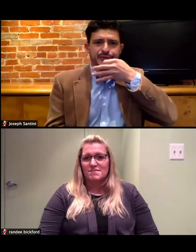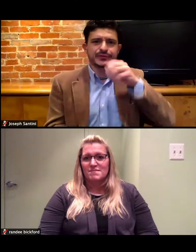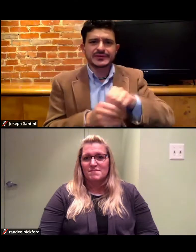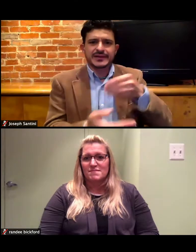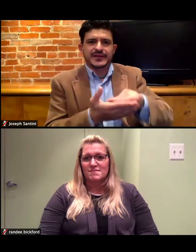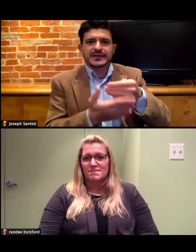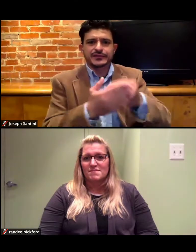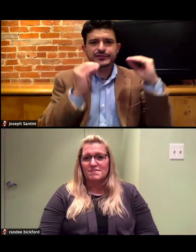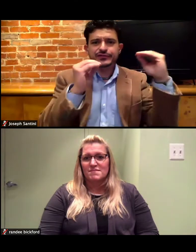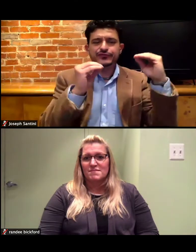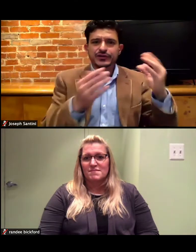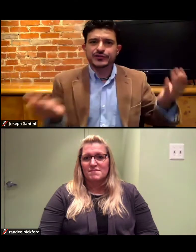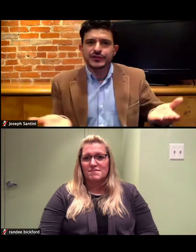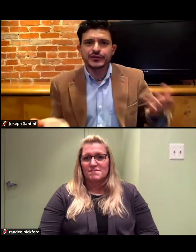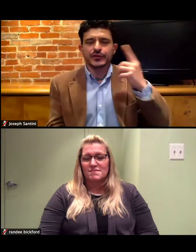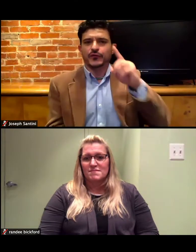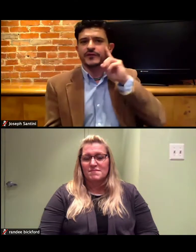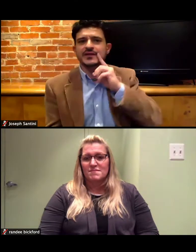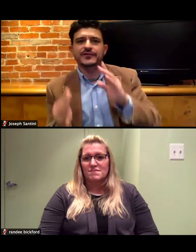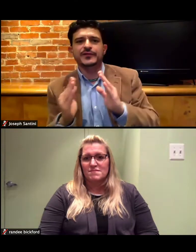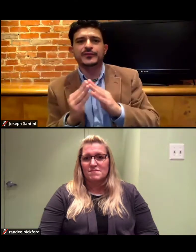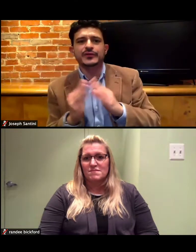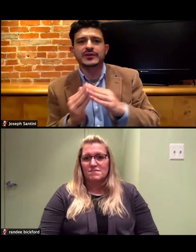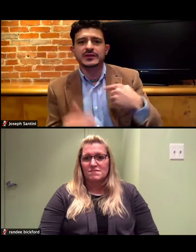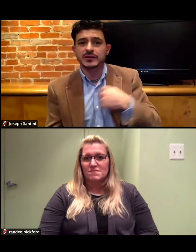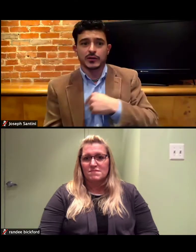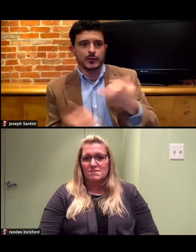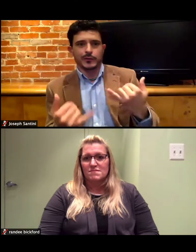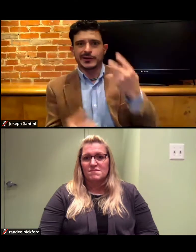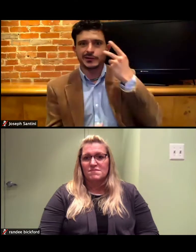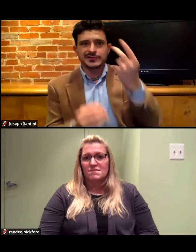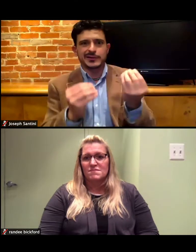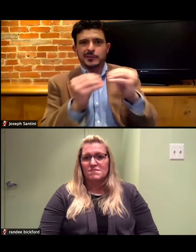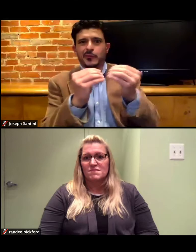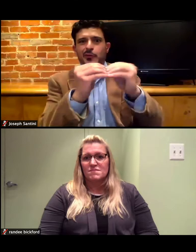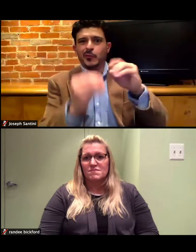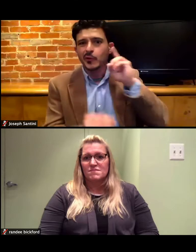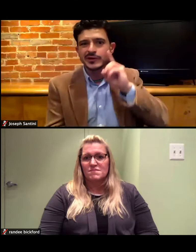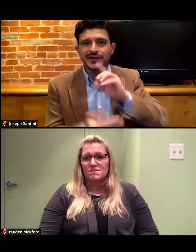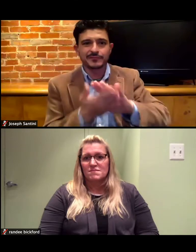One is setting goals and becoming experts in financial education.